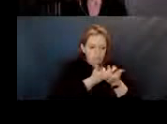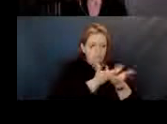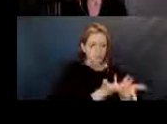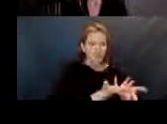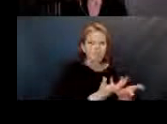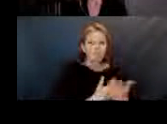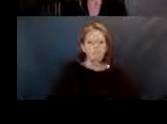to make poems.